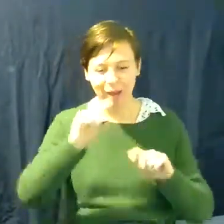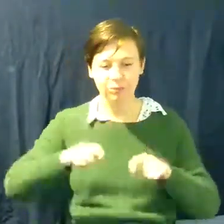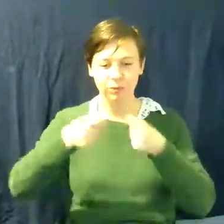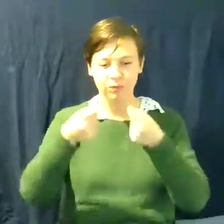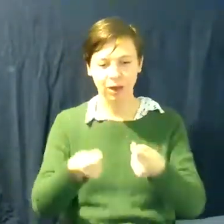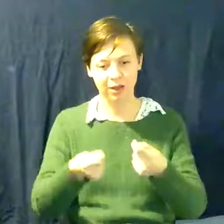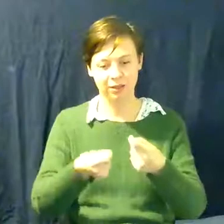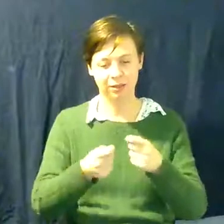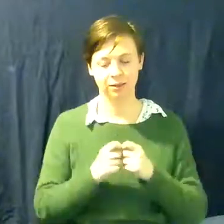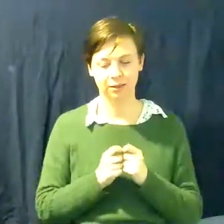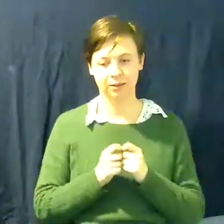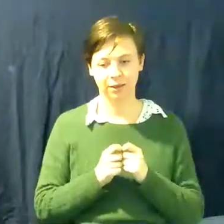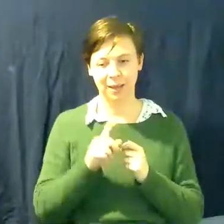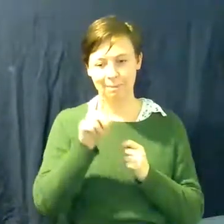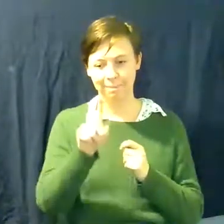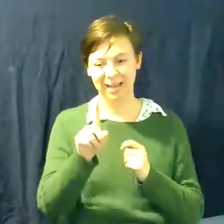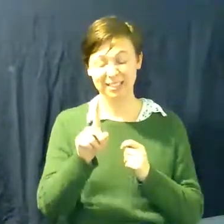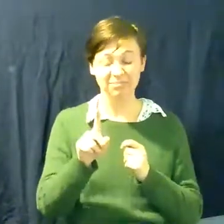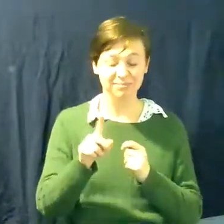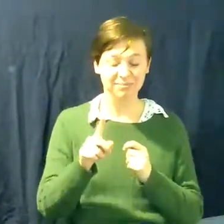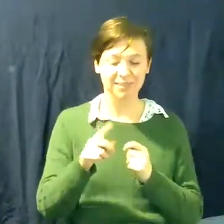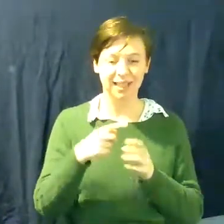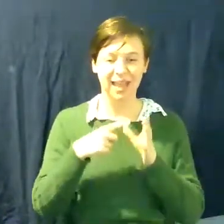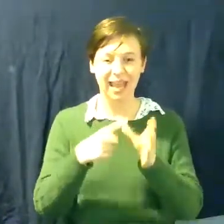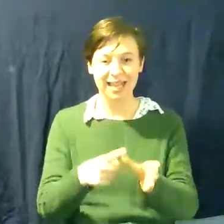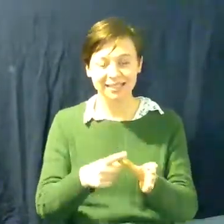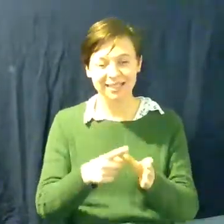communication method, and you need some support with that, we can look at that.